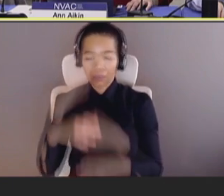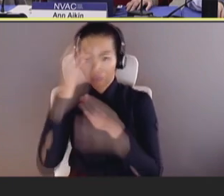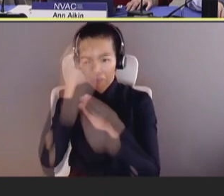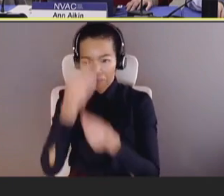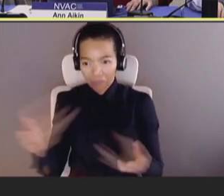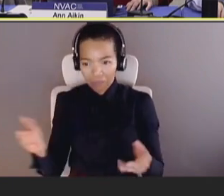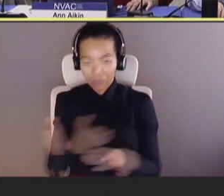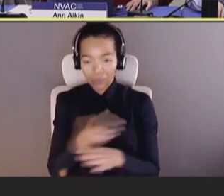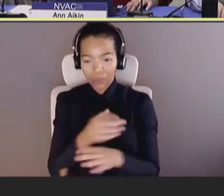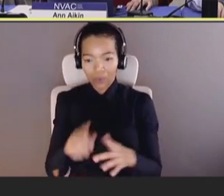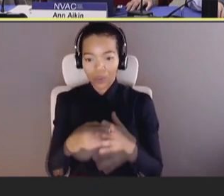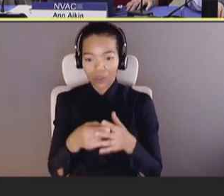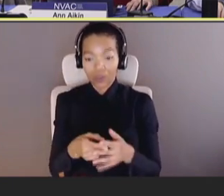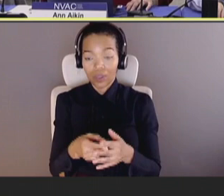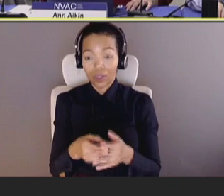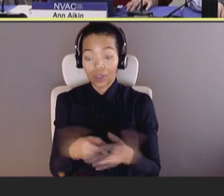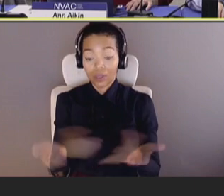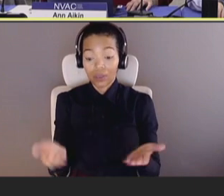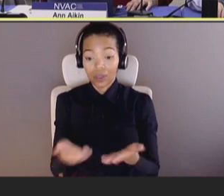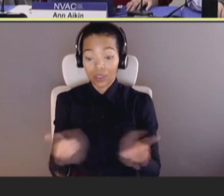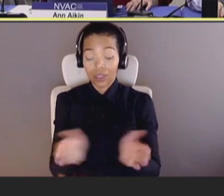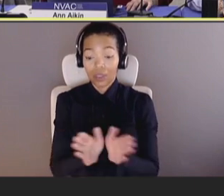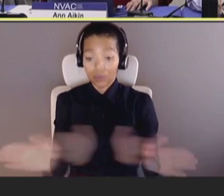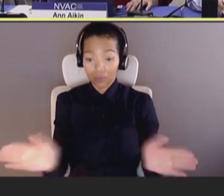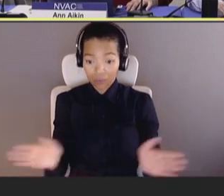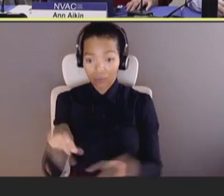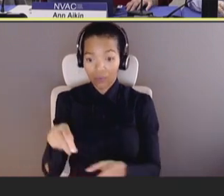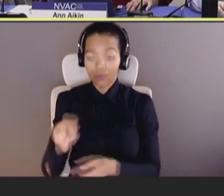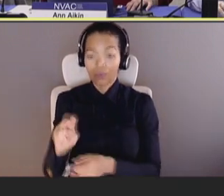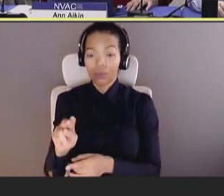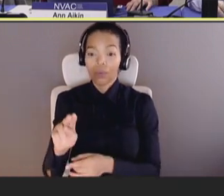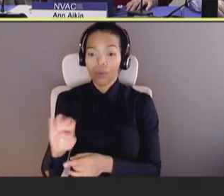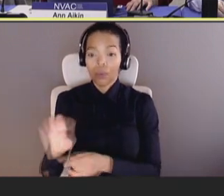this is a public meeting, and it's being recorded. All statements made today are